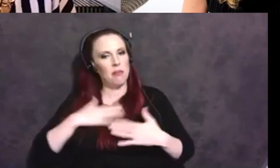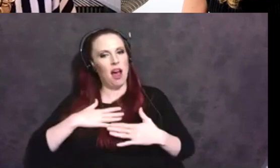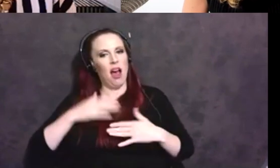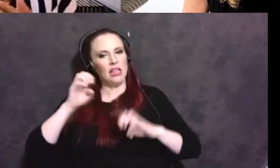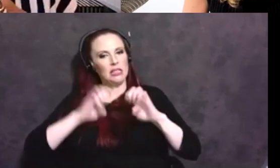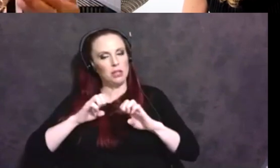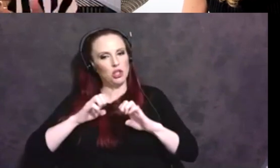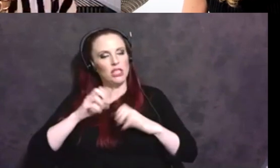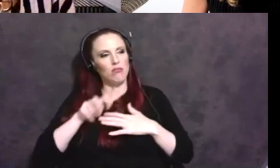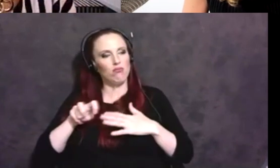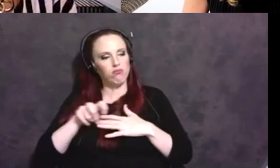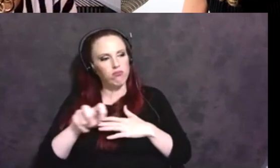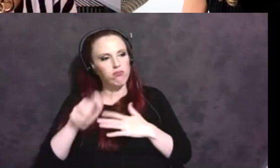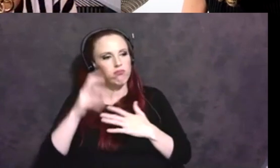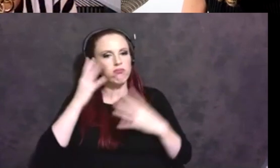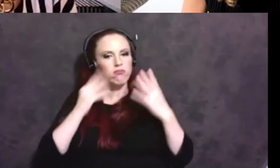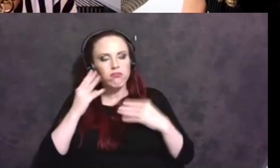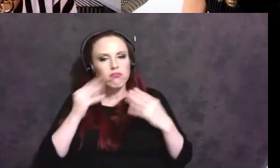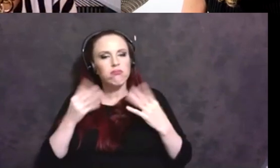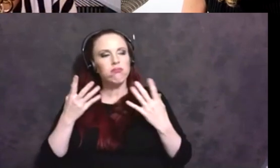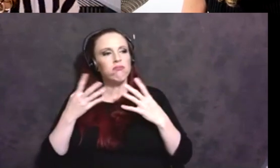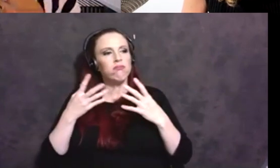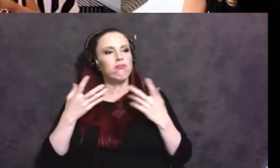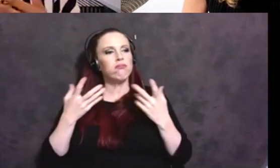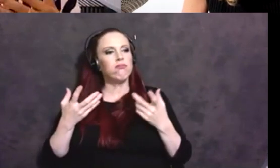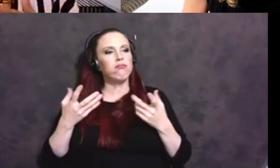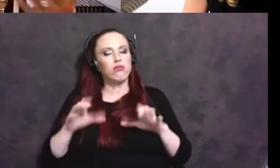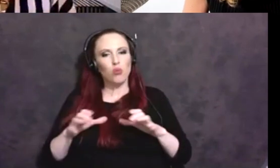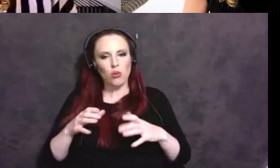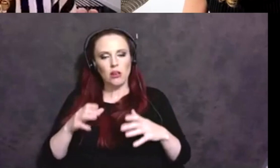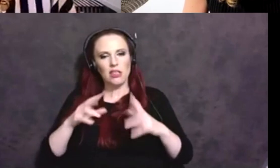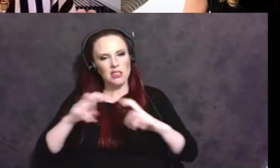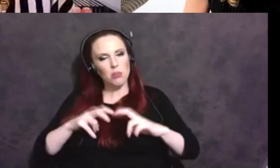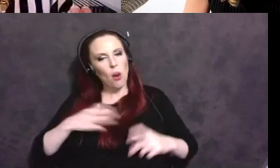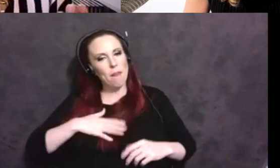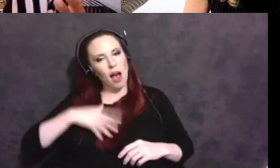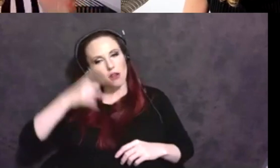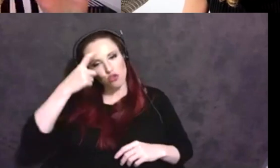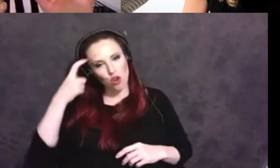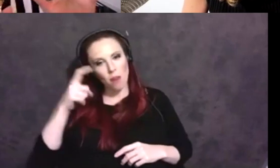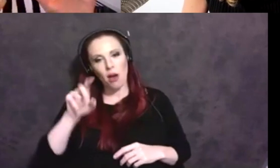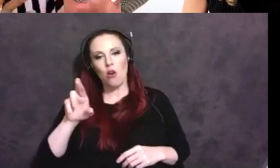That really resonated with me. In studying, this experience, this journey I am having